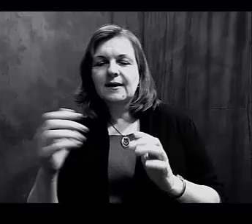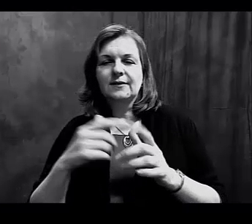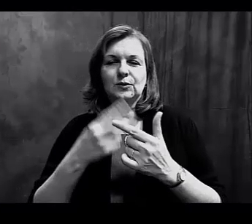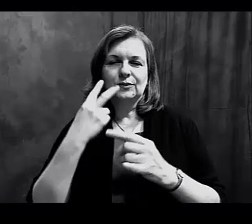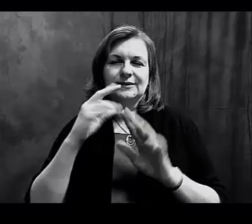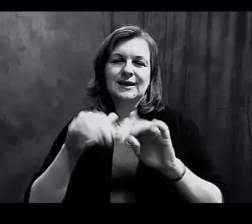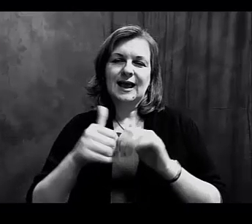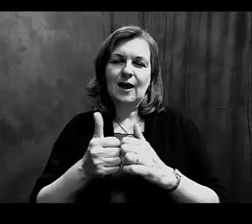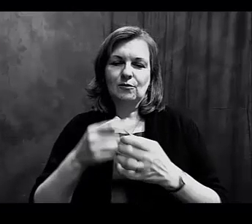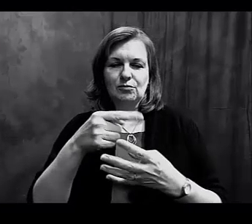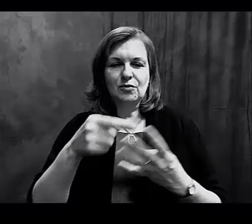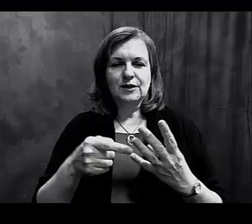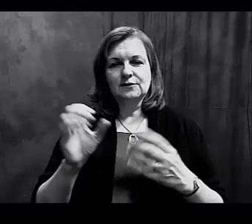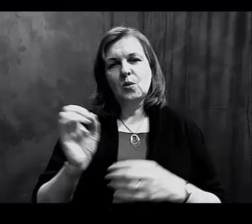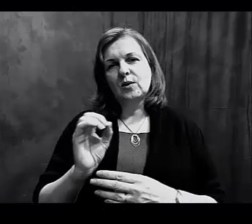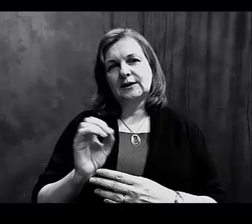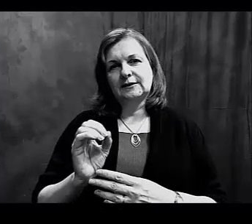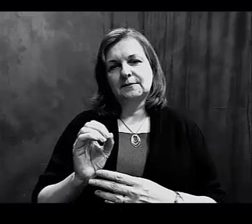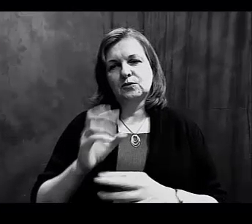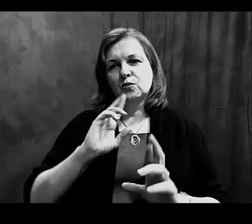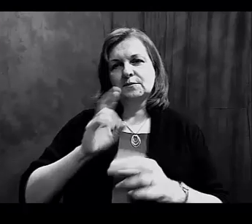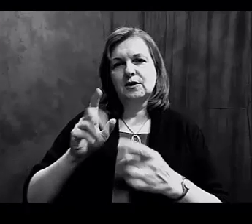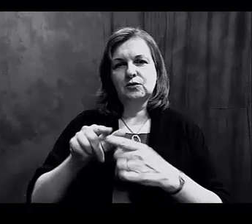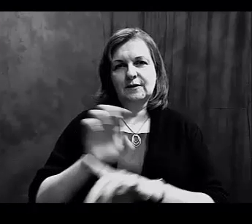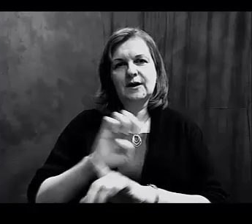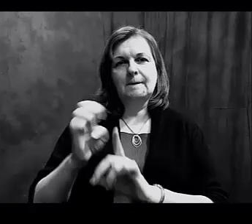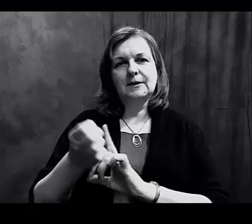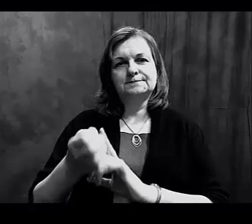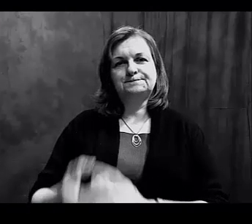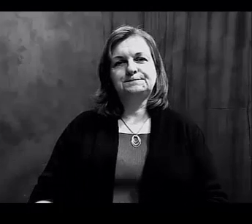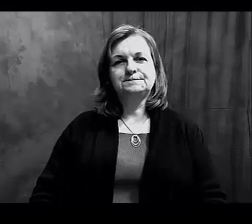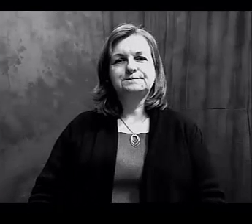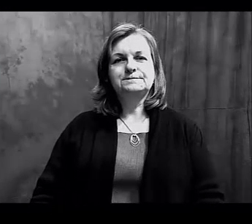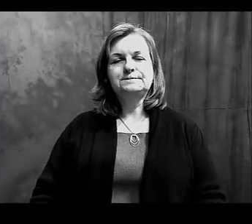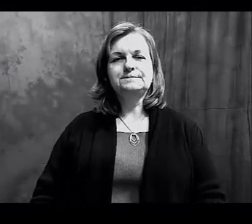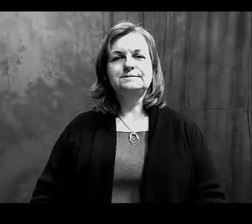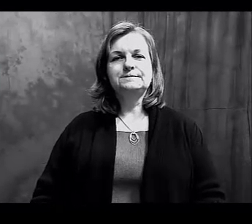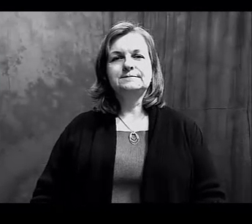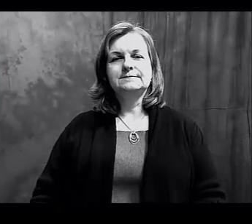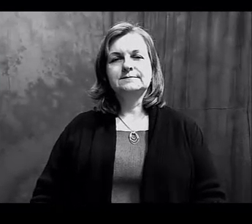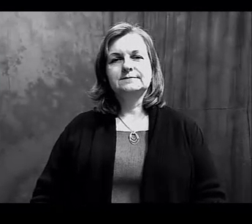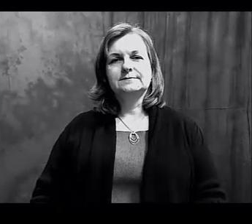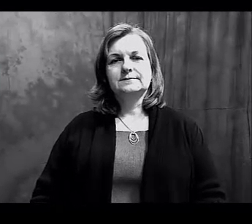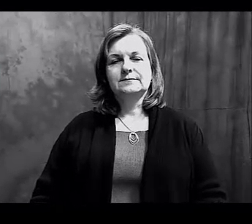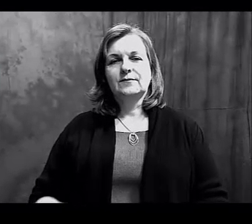how these organisms are responding to their environment